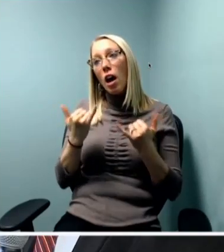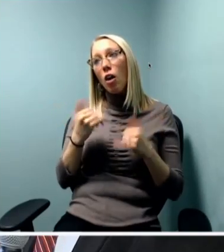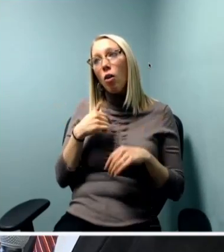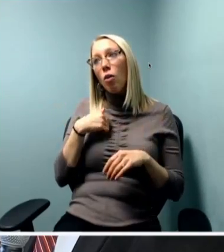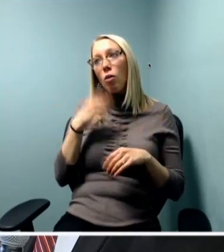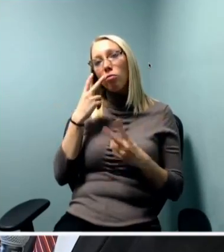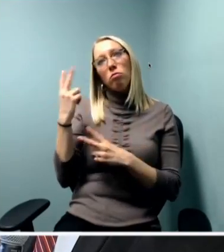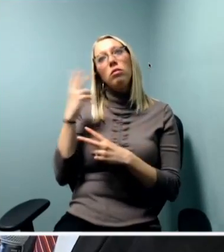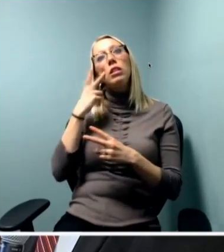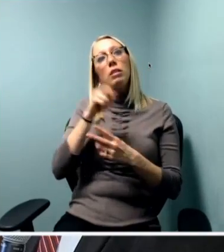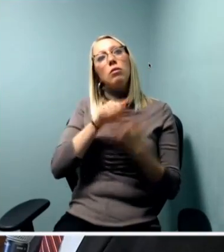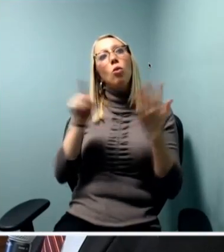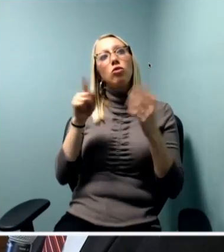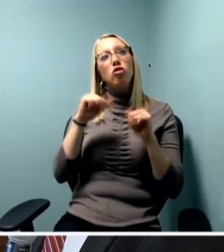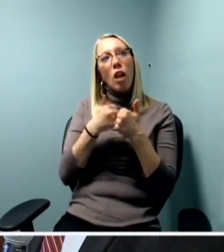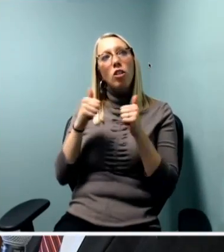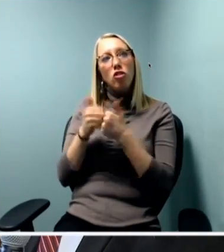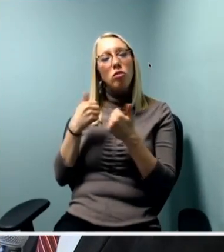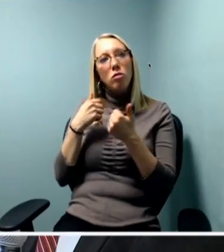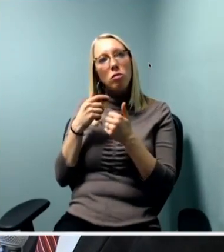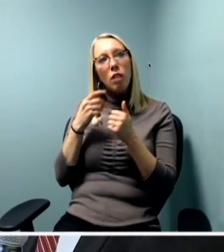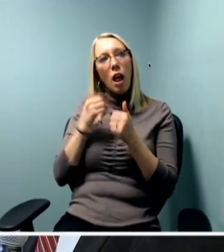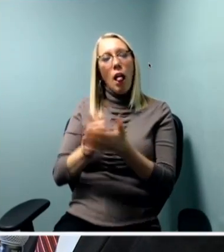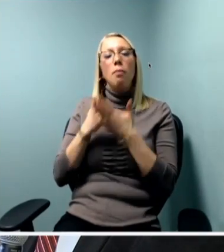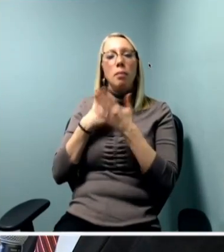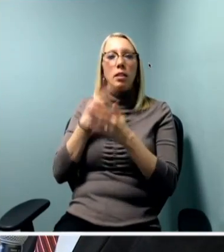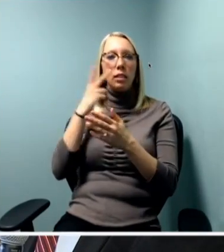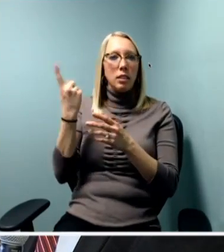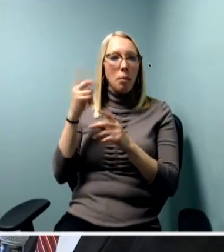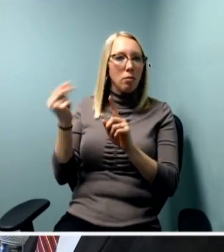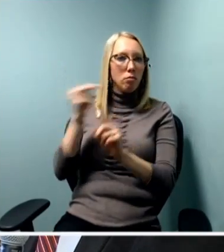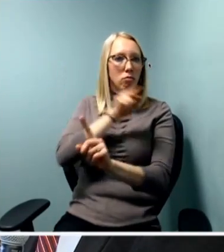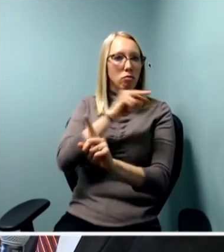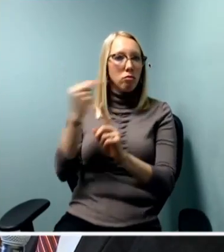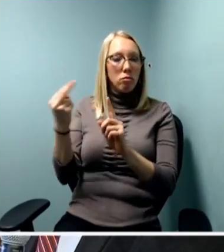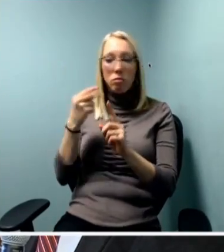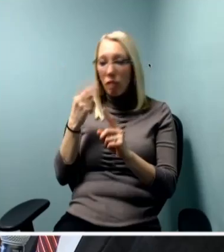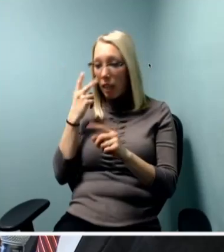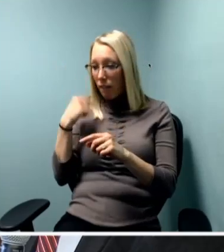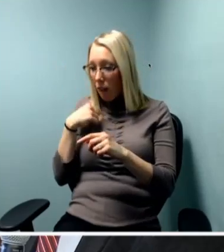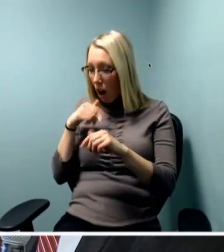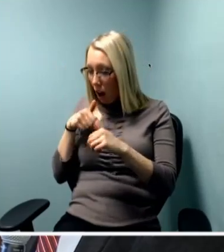What might work for this one individual may not work for this one individual.